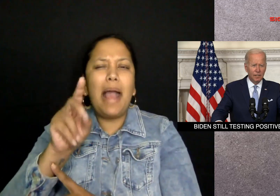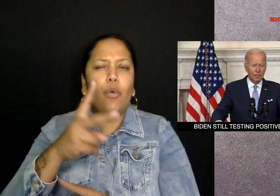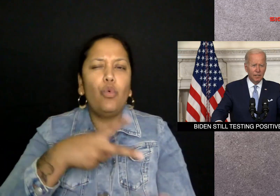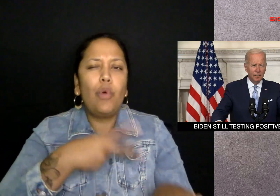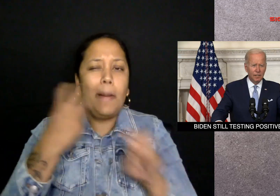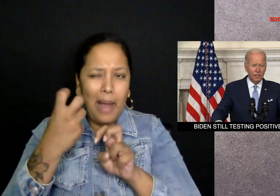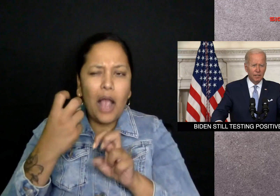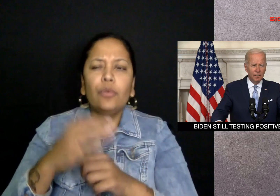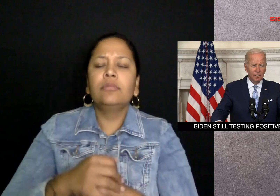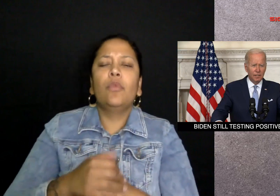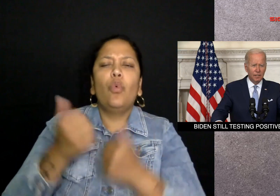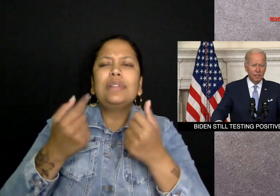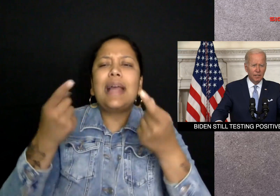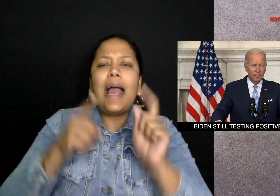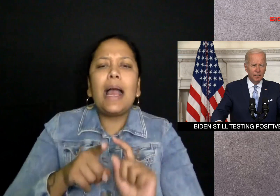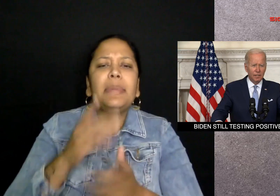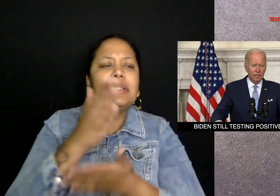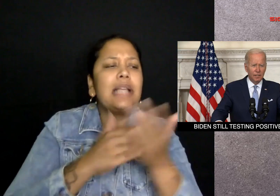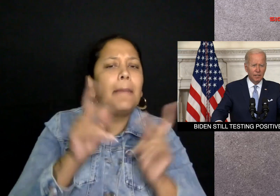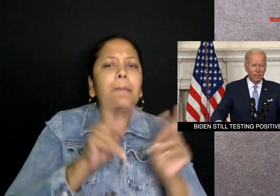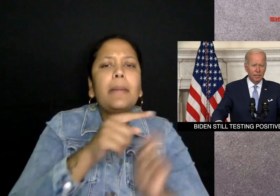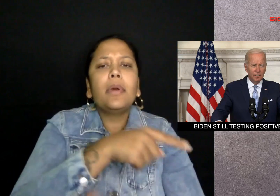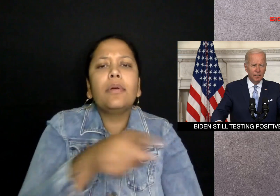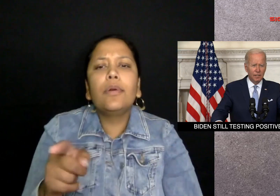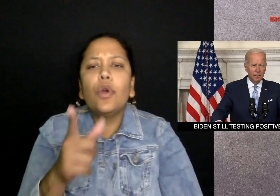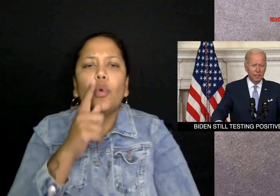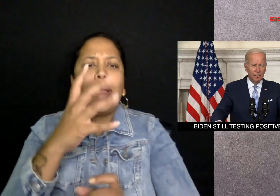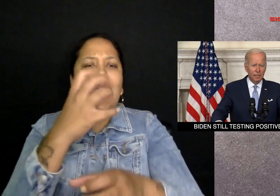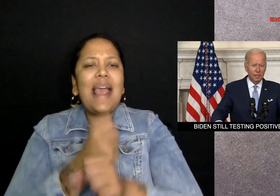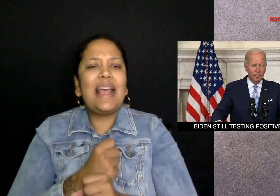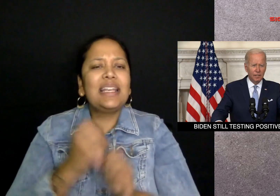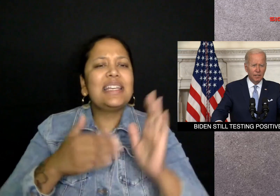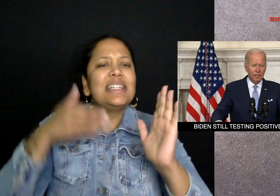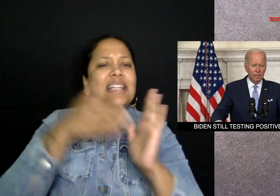he says he's feeling fine after having a coronavirus rebound